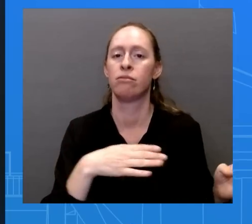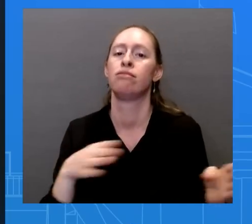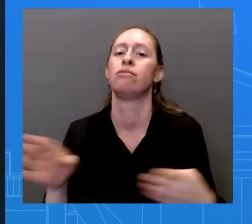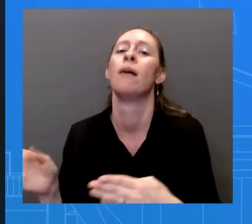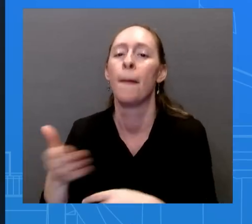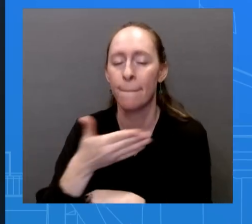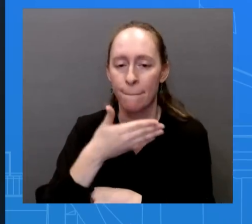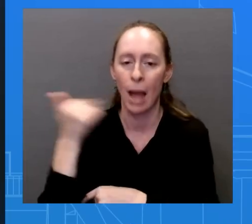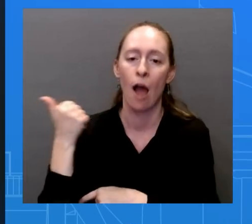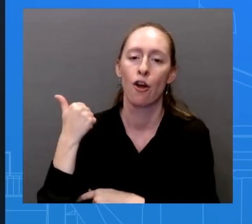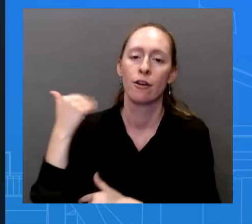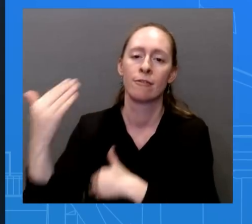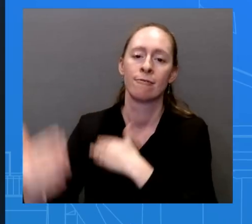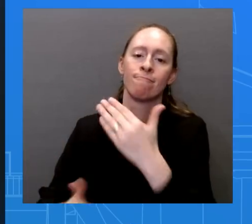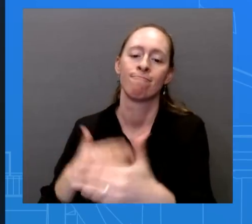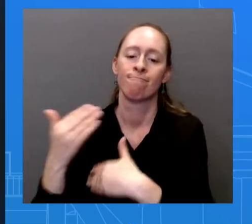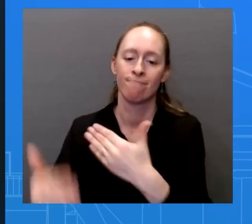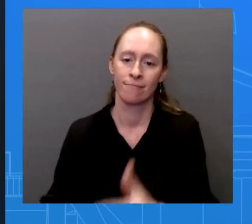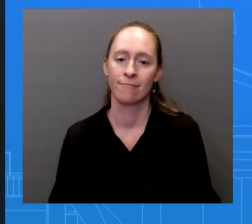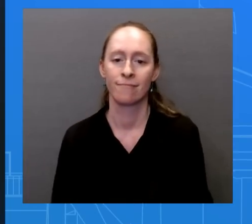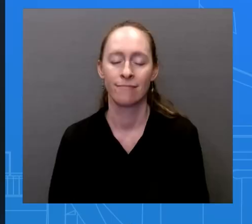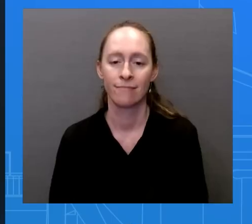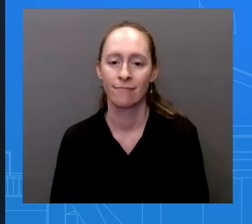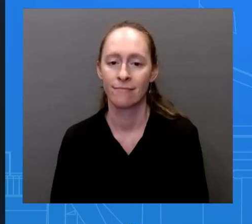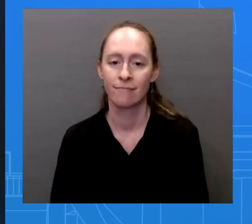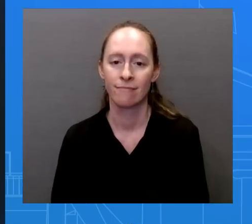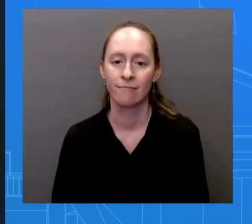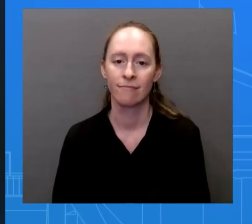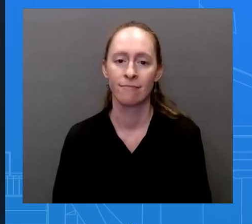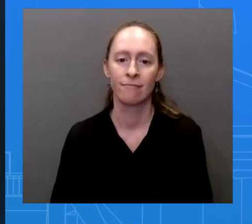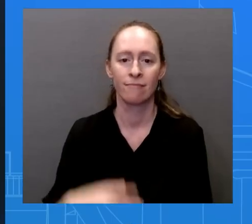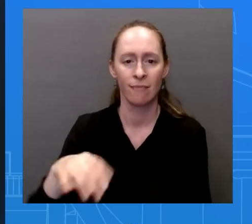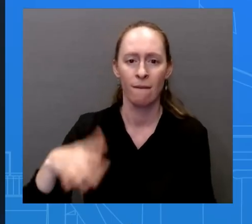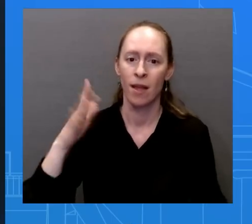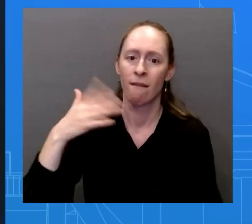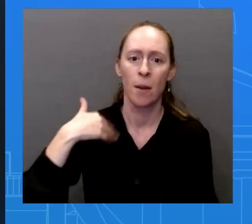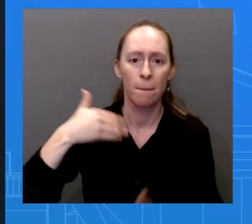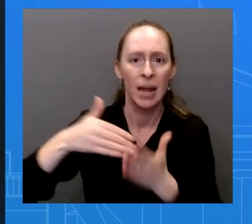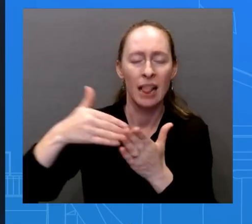I have to take a couple more and then we got to go. The Press: Thanks, Karine. Last week, the Haitian government